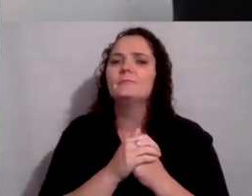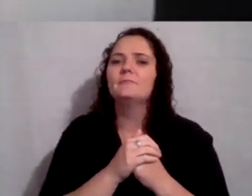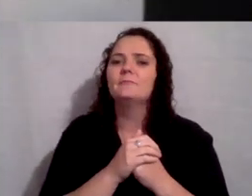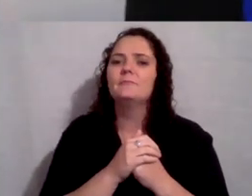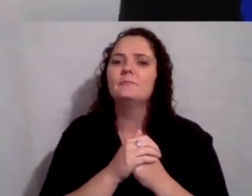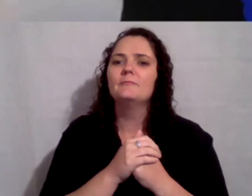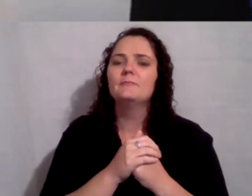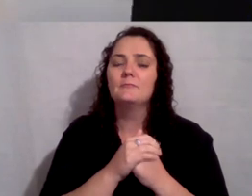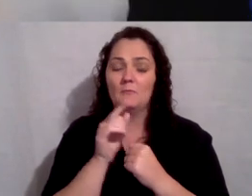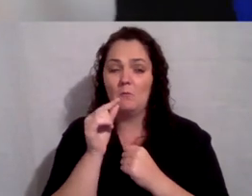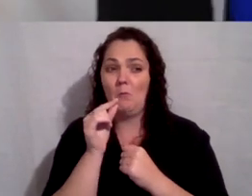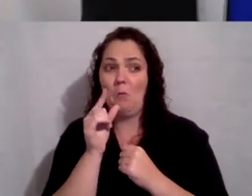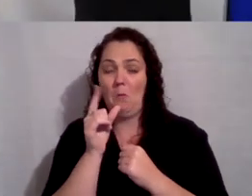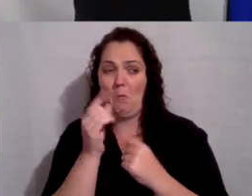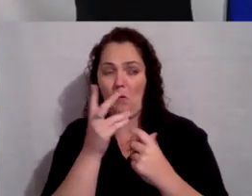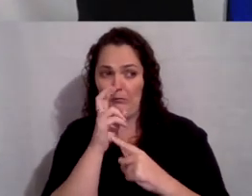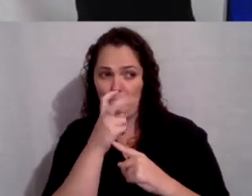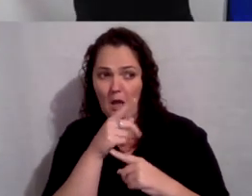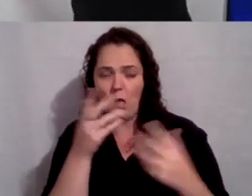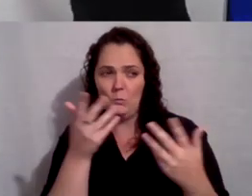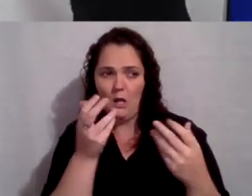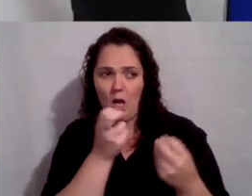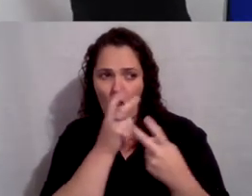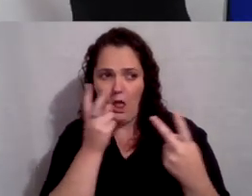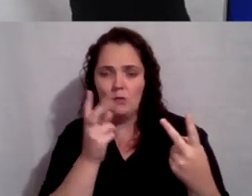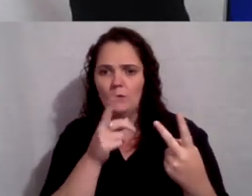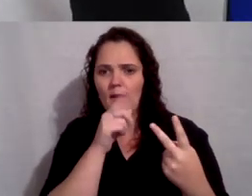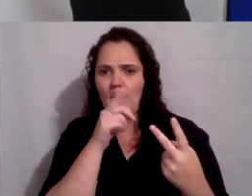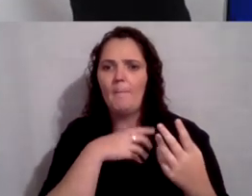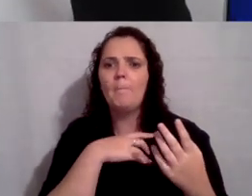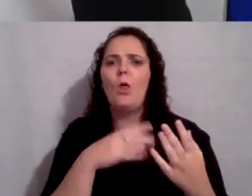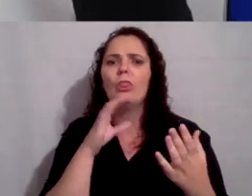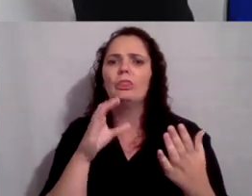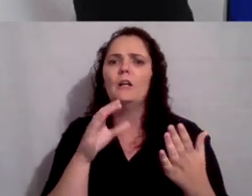and if you squint so you see that pattern, then you can start erasing out and blocking in